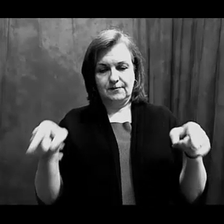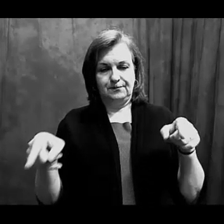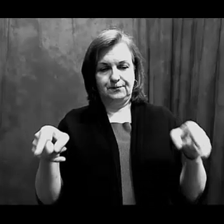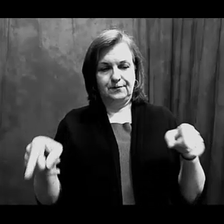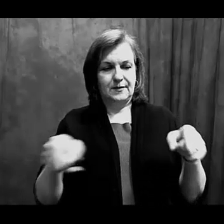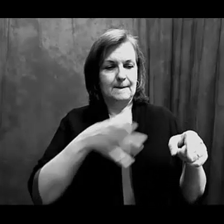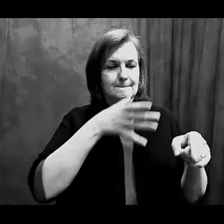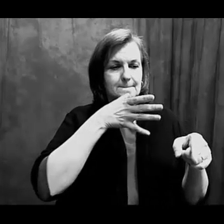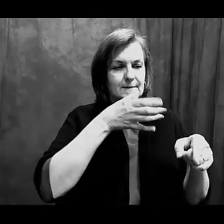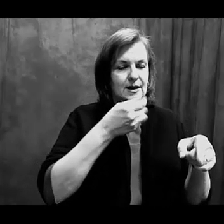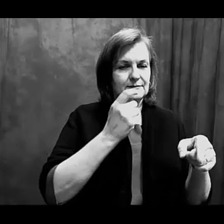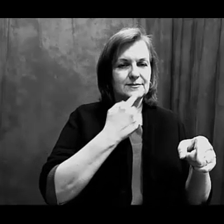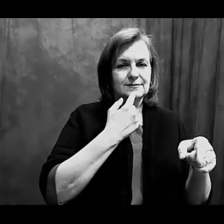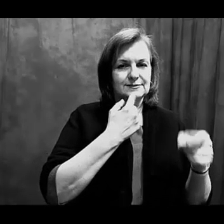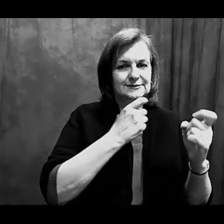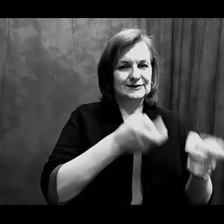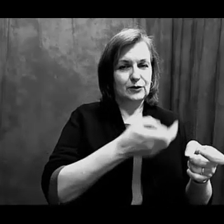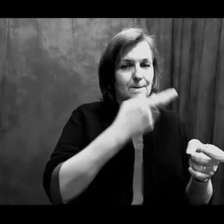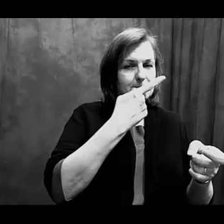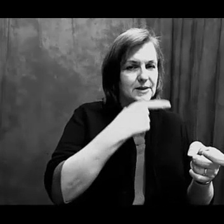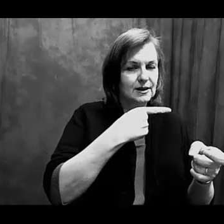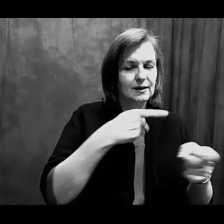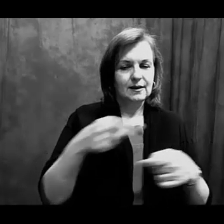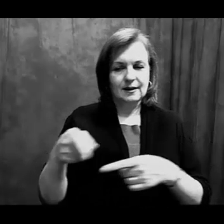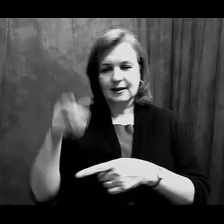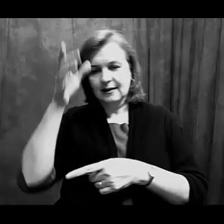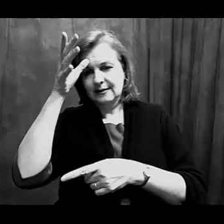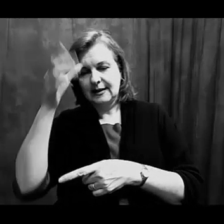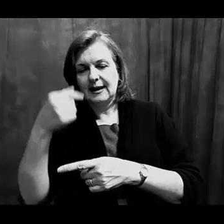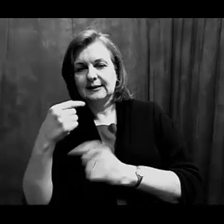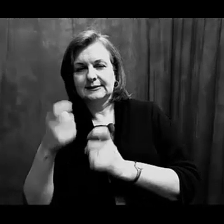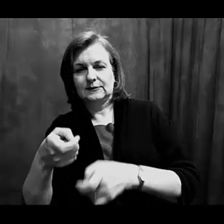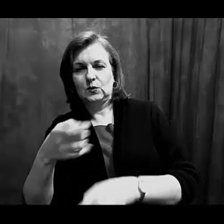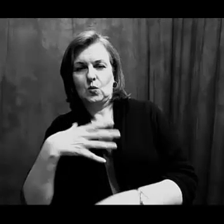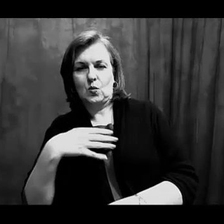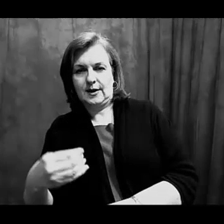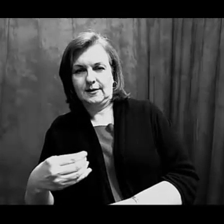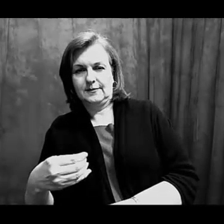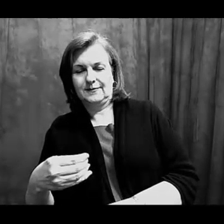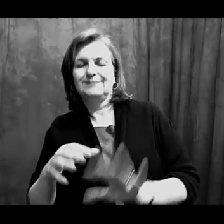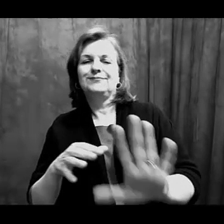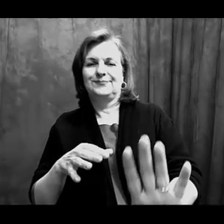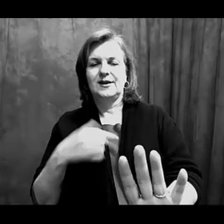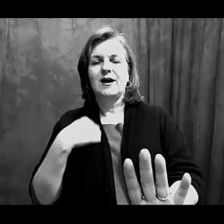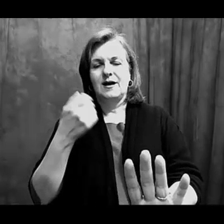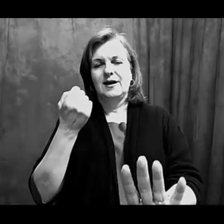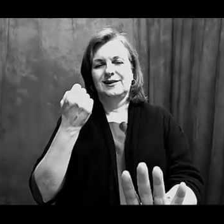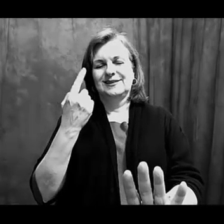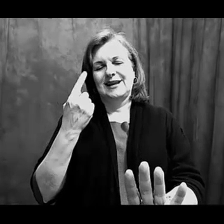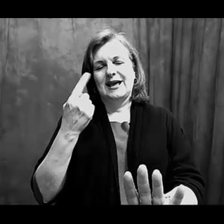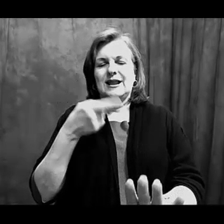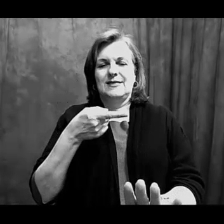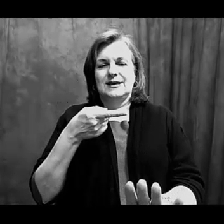mom says pink dad says white now I understand this